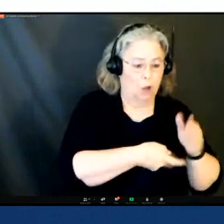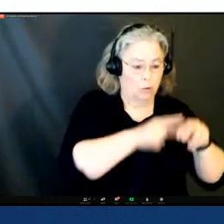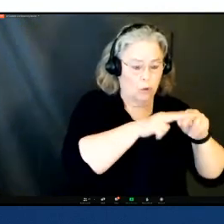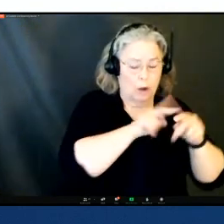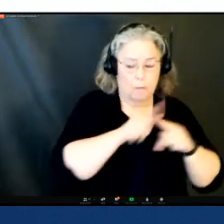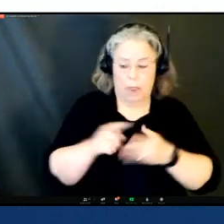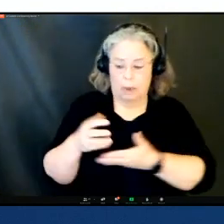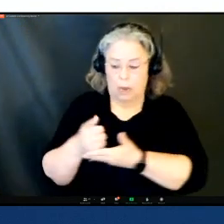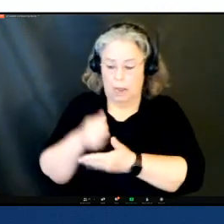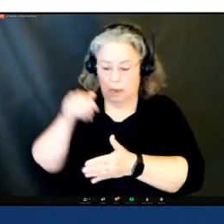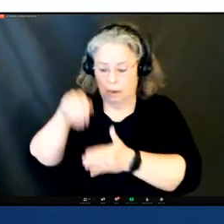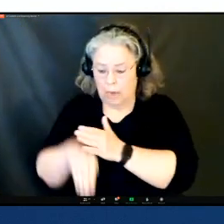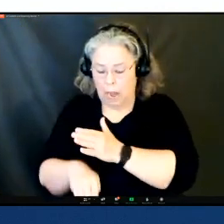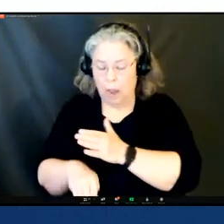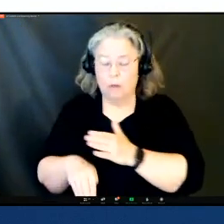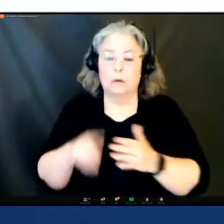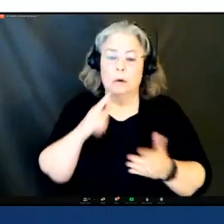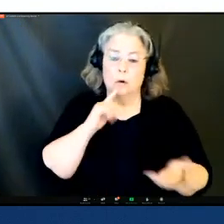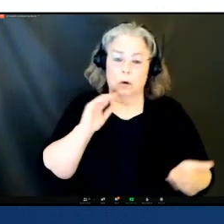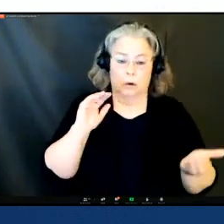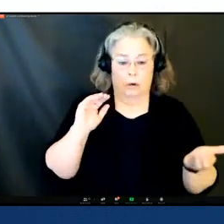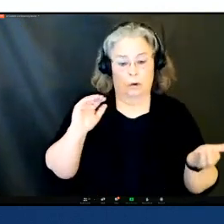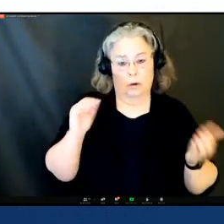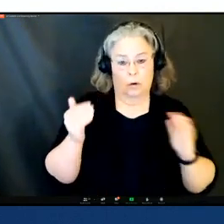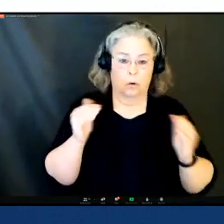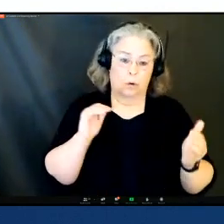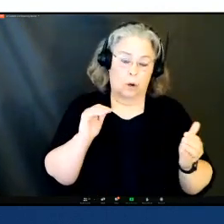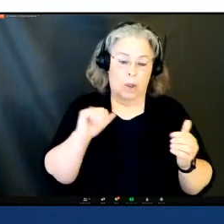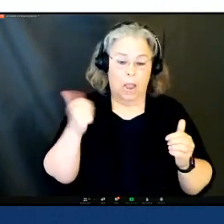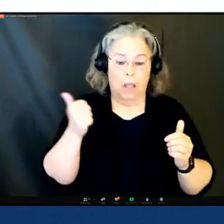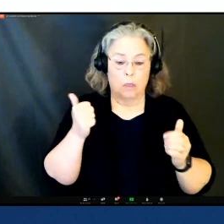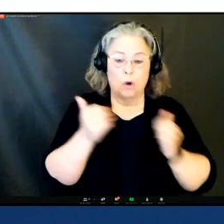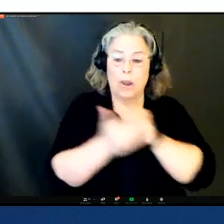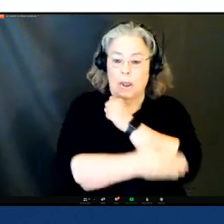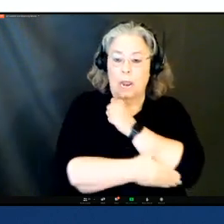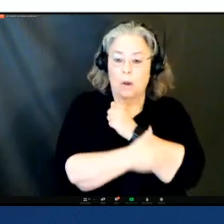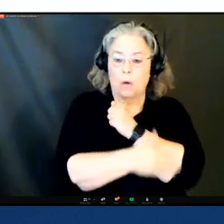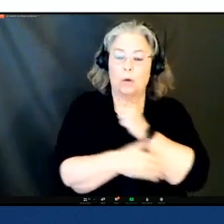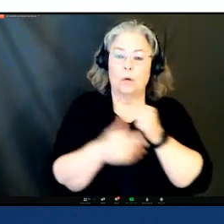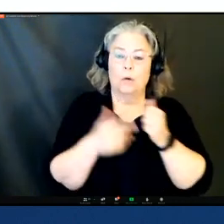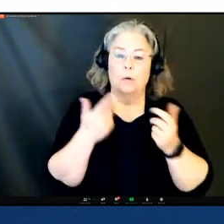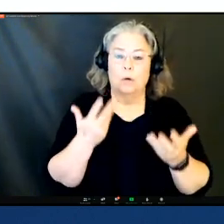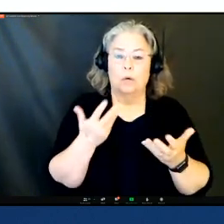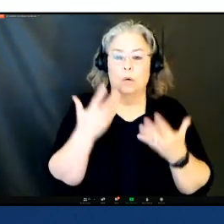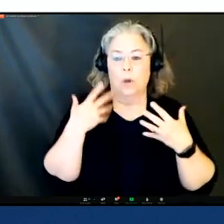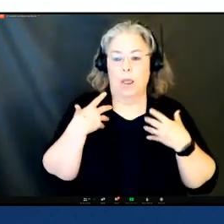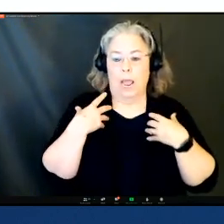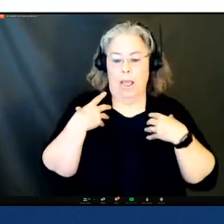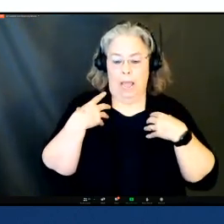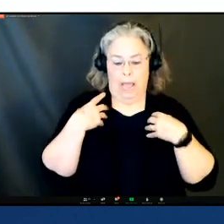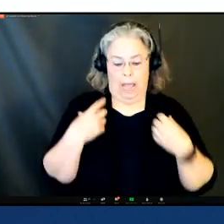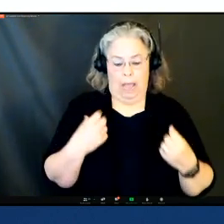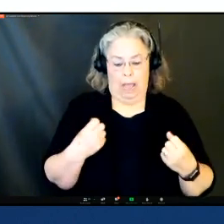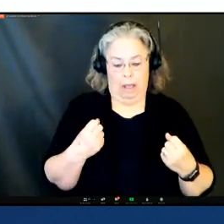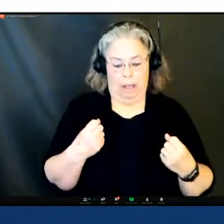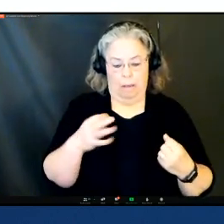Beyond simply comparing to pure counties, another way to determine what a healthy fund balance should be is to look at best practices.